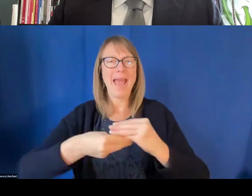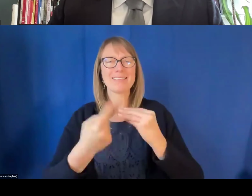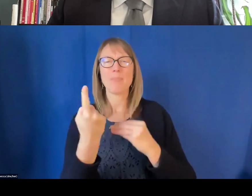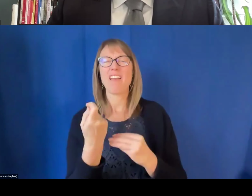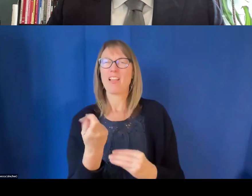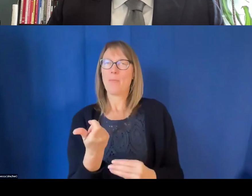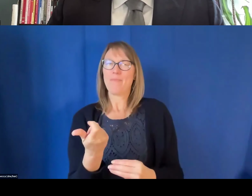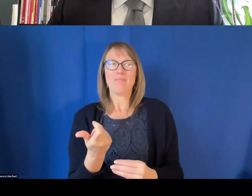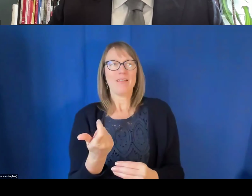It can also be that